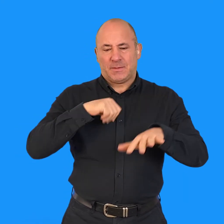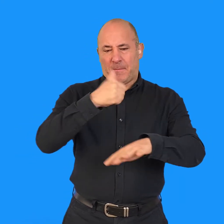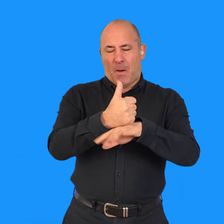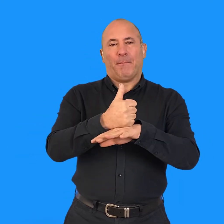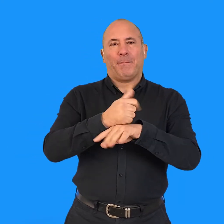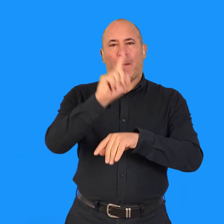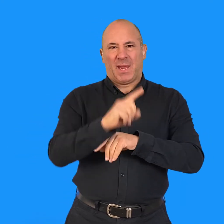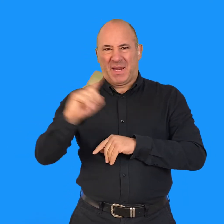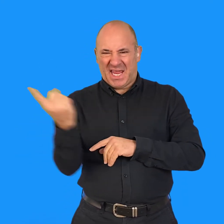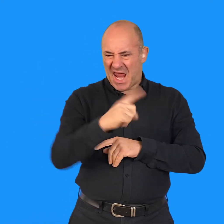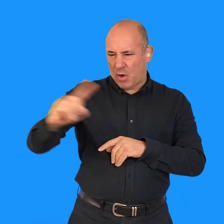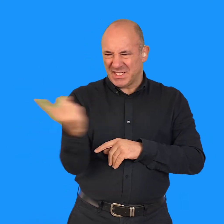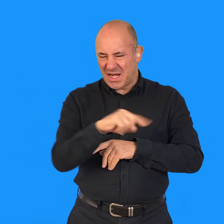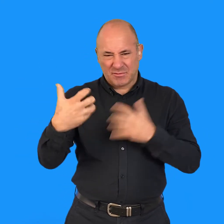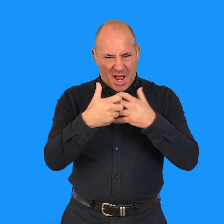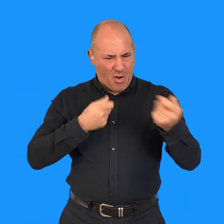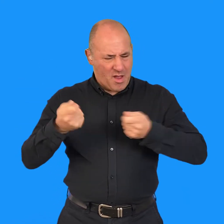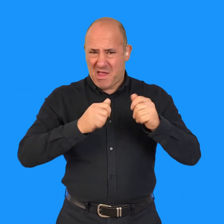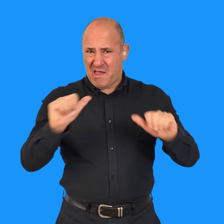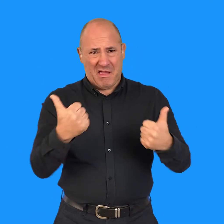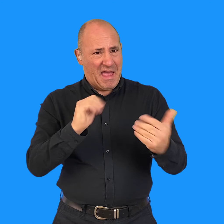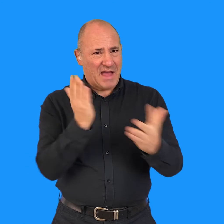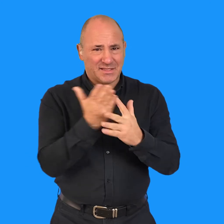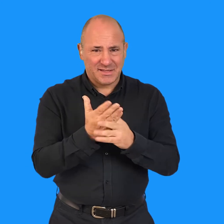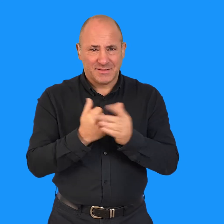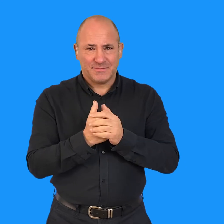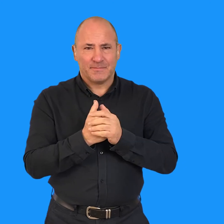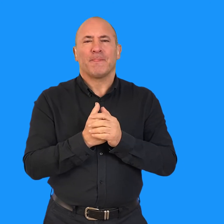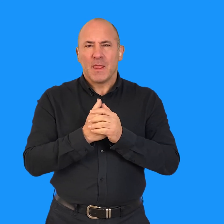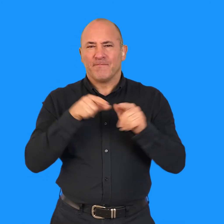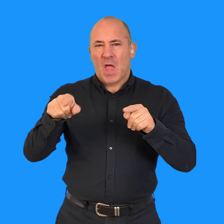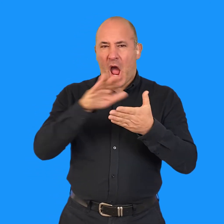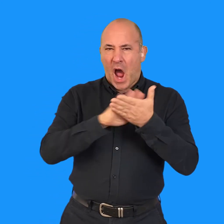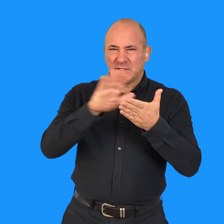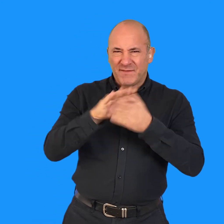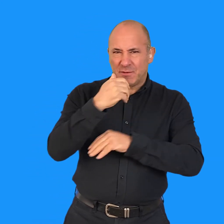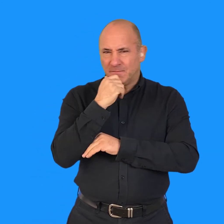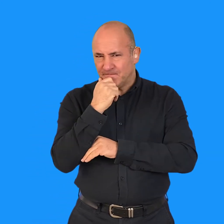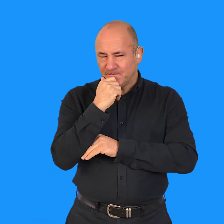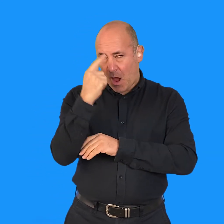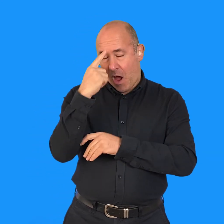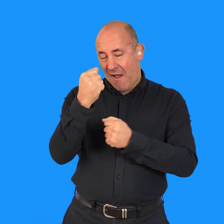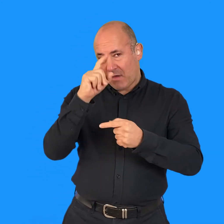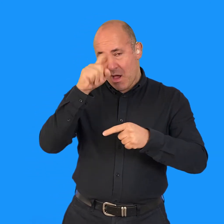and how we hosted people in and out of the work. And we were able to find some solutions